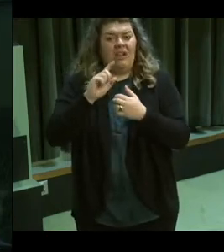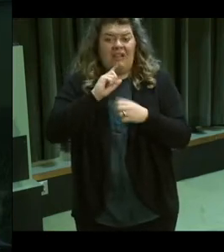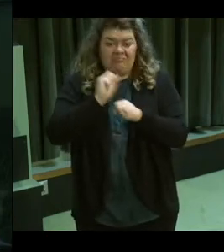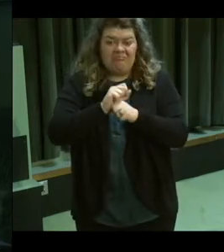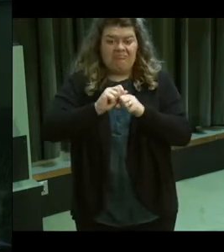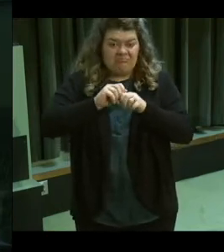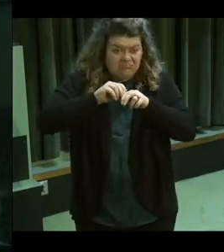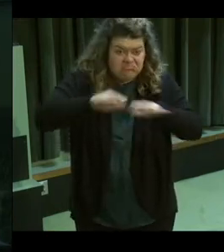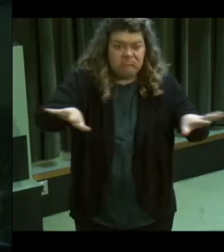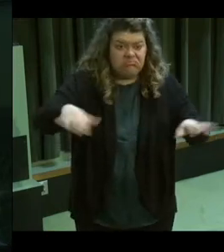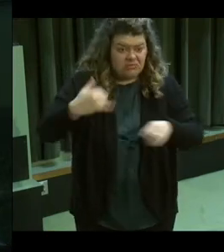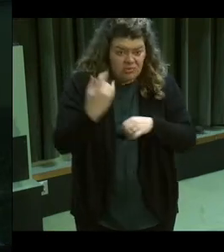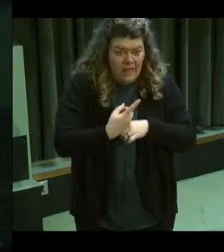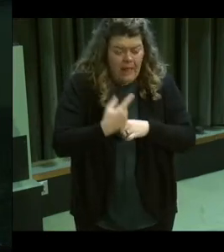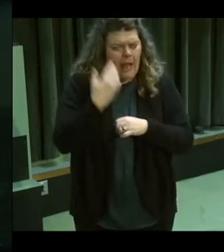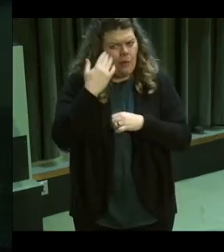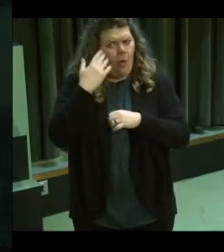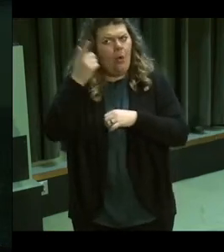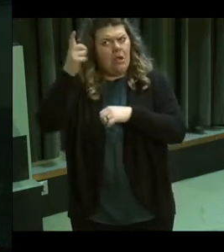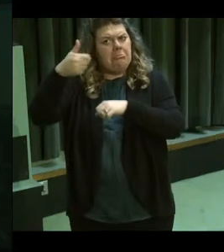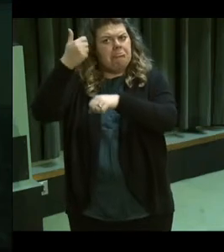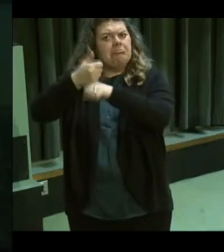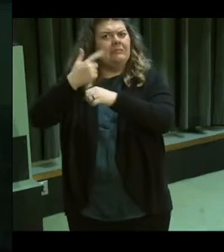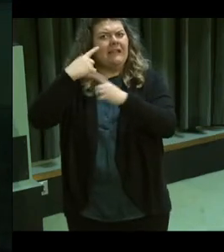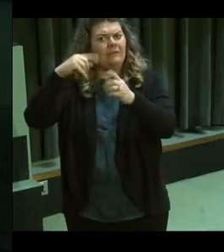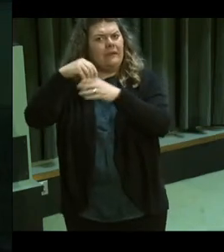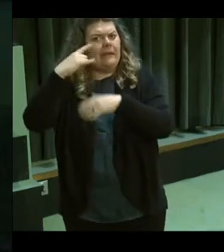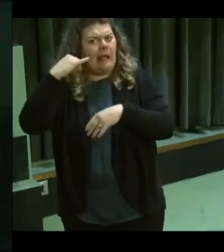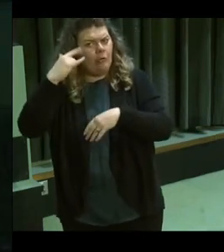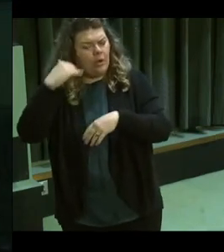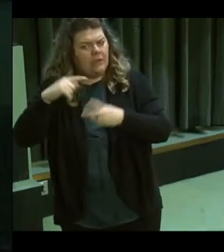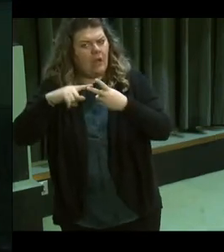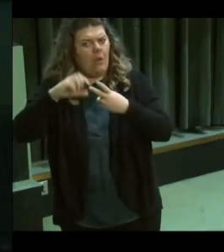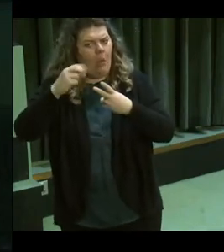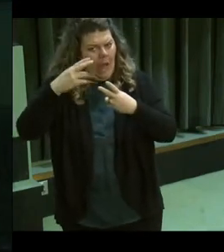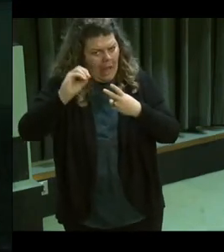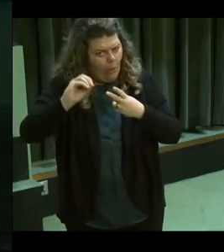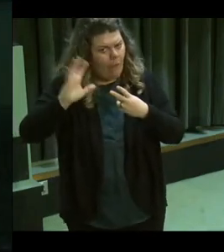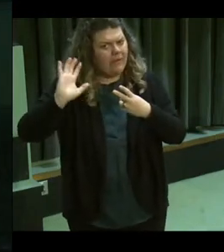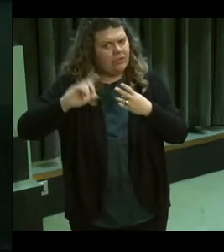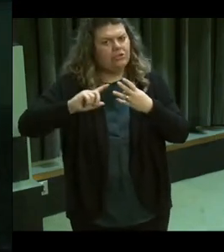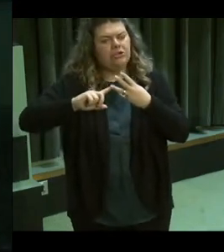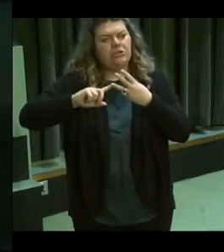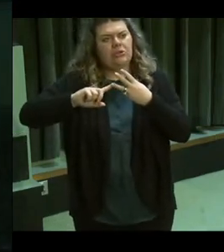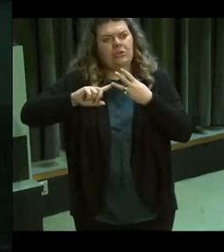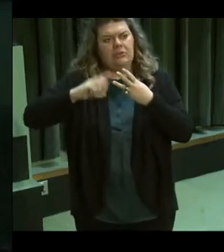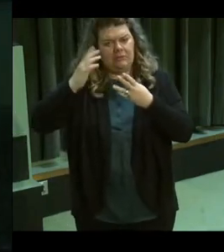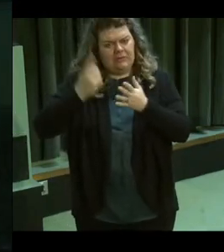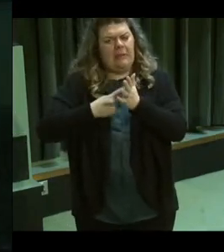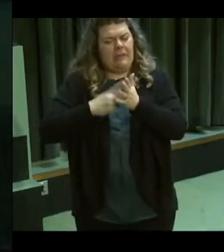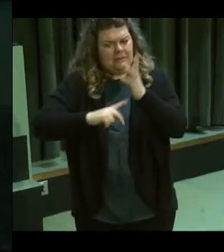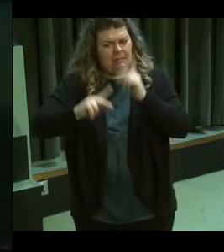know that at the time when he founded it, it was successful in